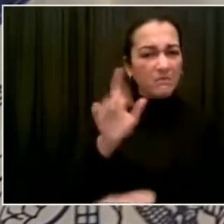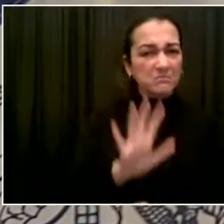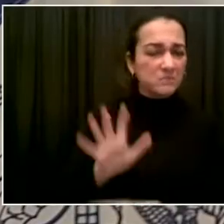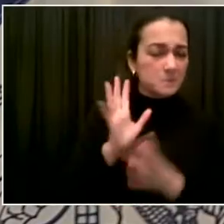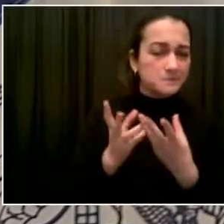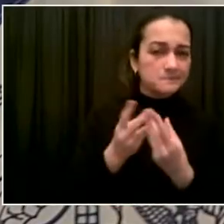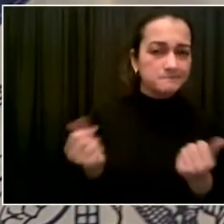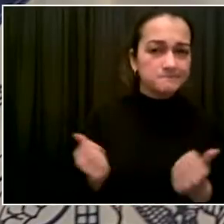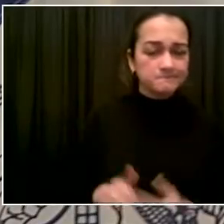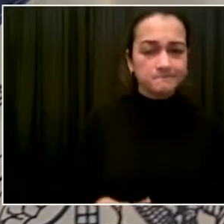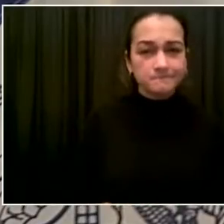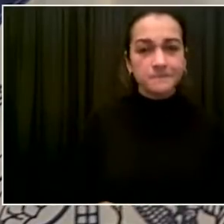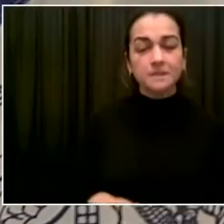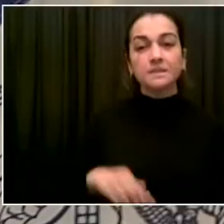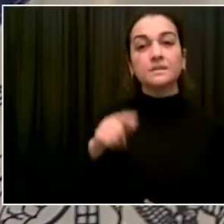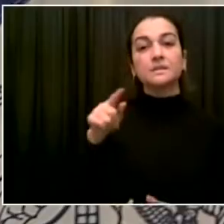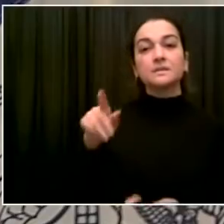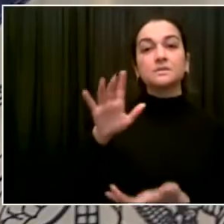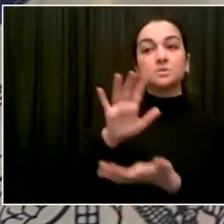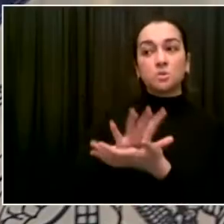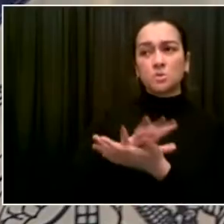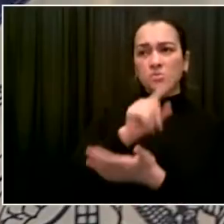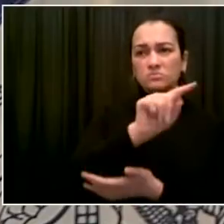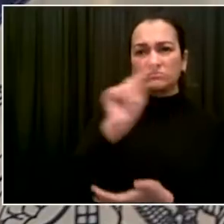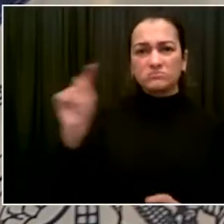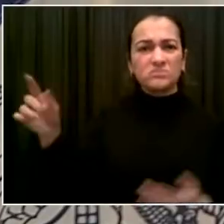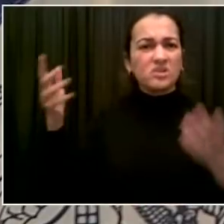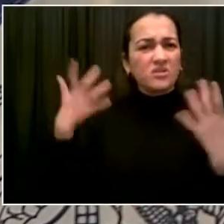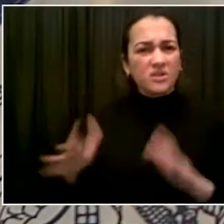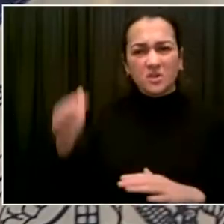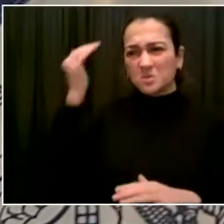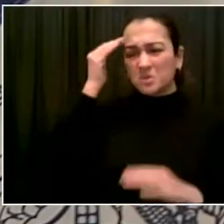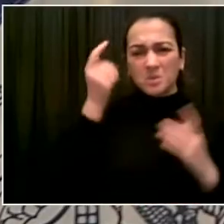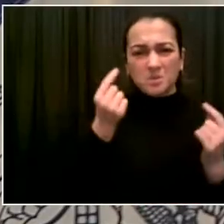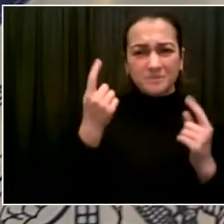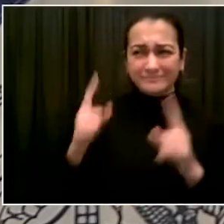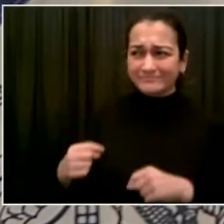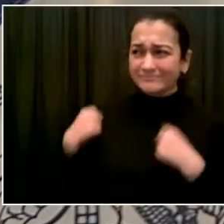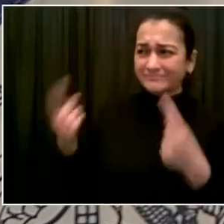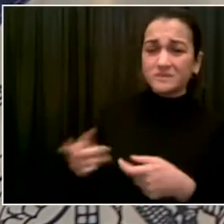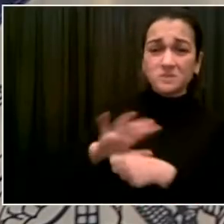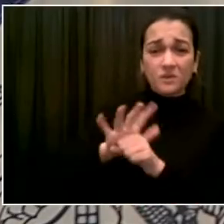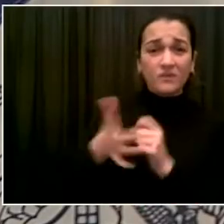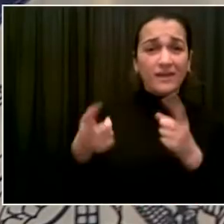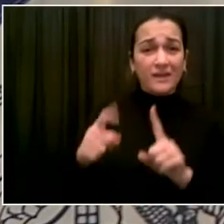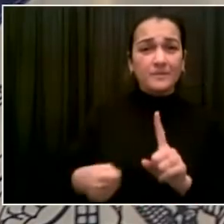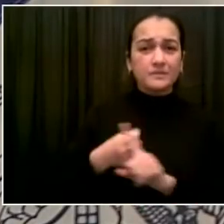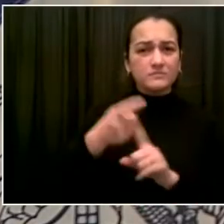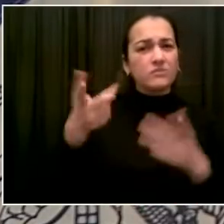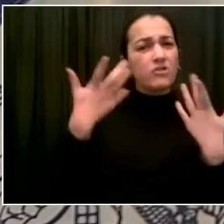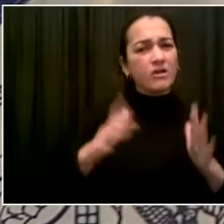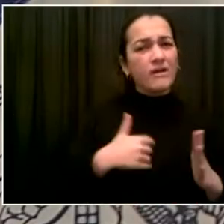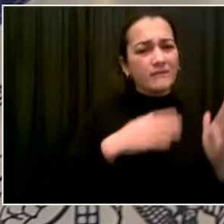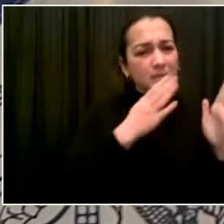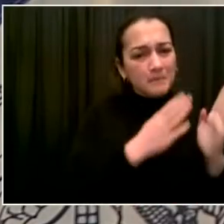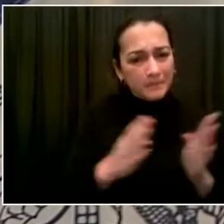WITH THE TEMPORARY PHENOMENON, WE HAVE TOOLS TO DEAL WITH IT BECAUSE SCHOOL COMMUNITIES HA VE BEEN SO SAFE, WHEN A SCHOOL